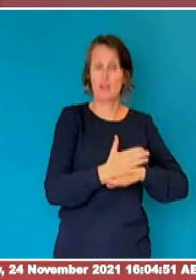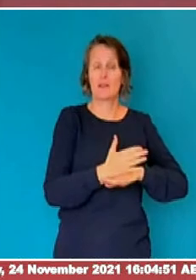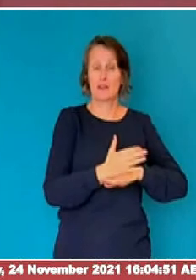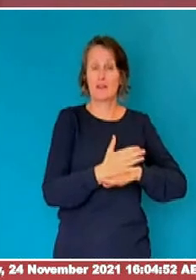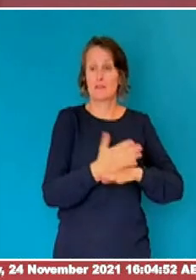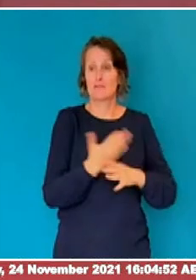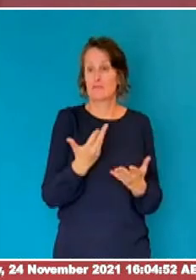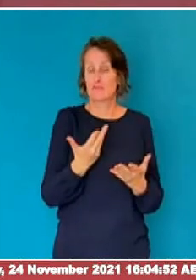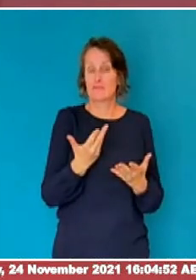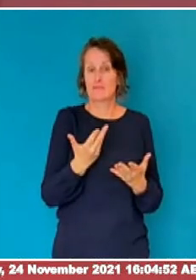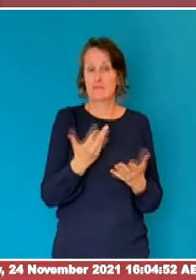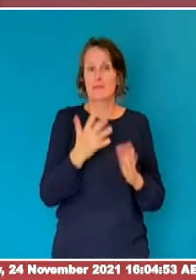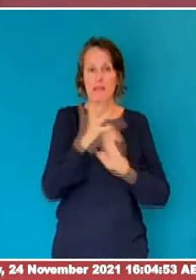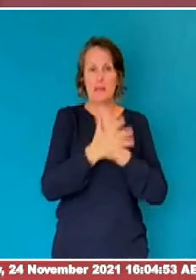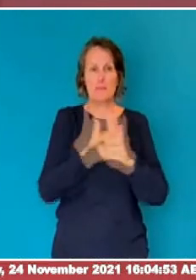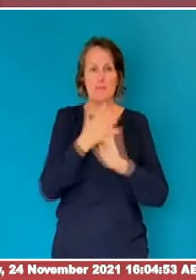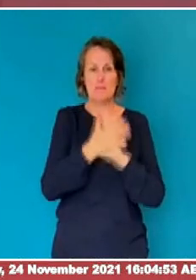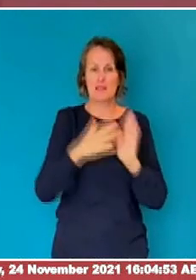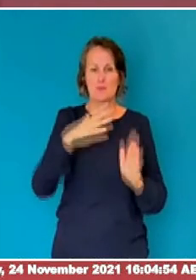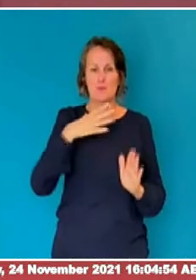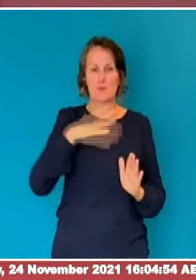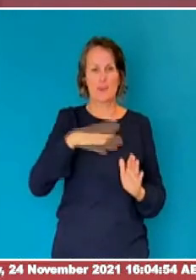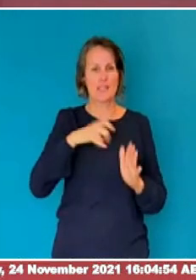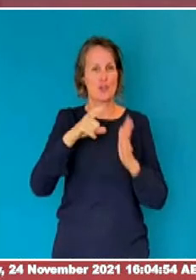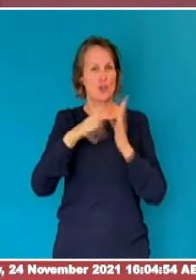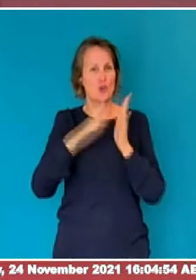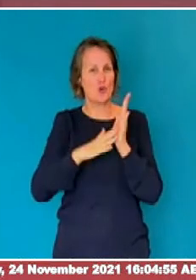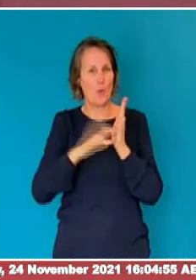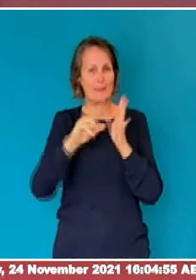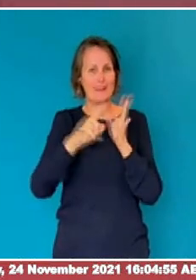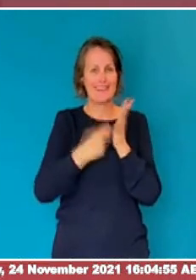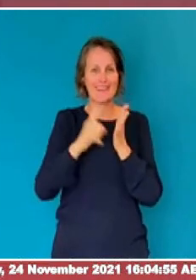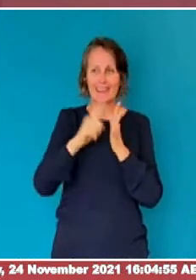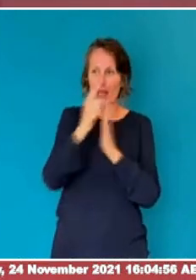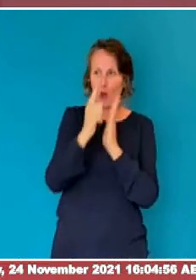mentioned earlier on, the Commonwealth Comcare legislation, and we are obviously